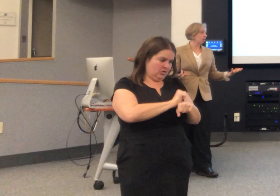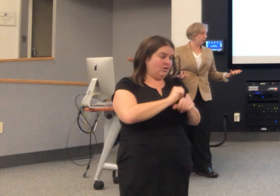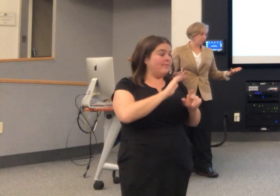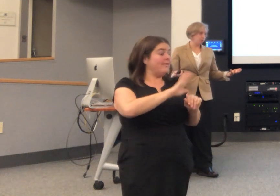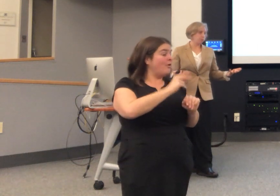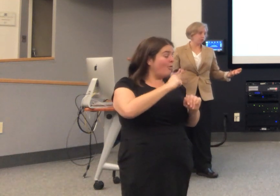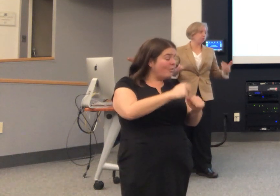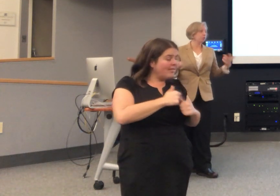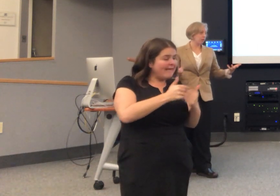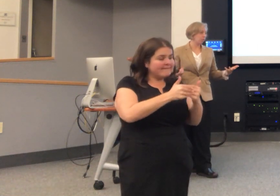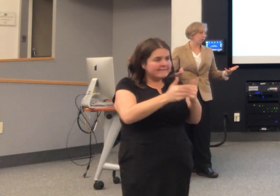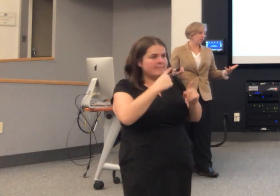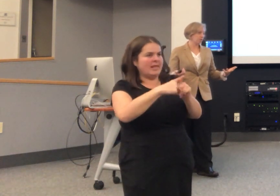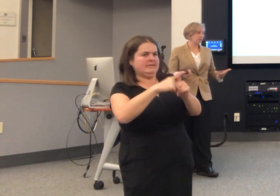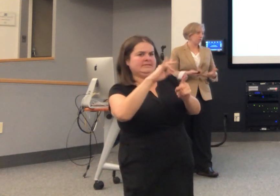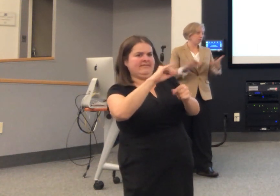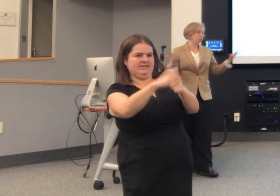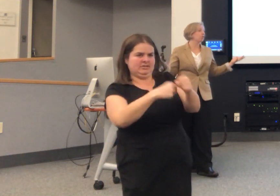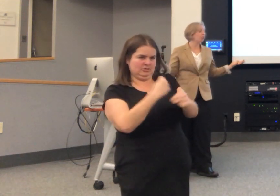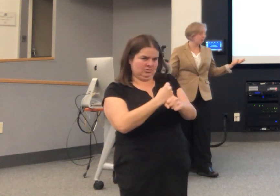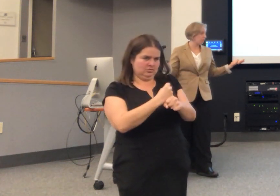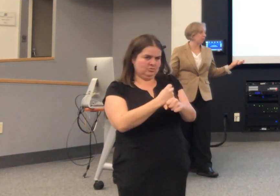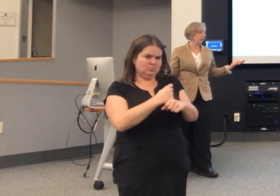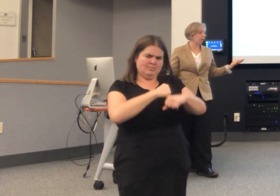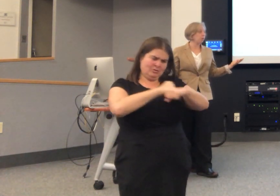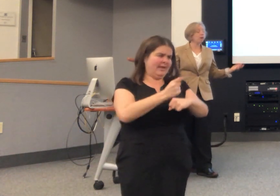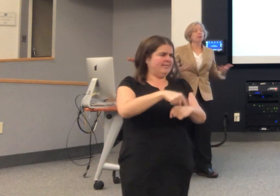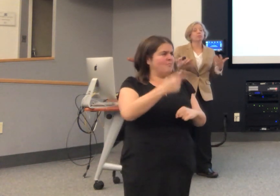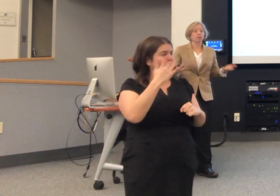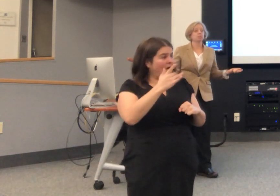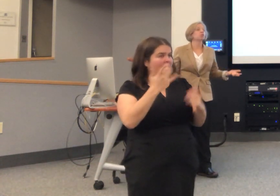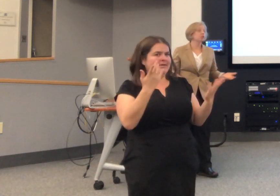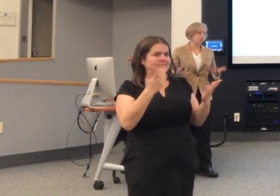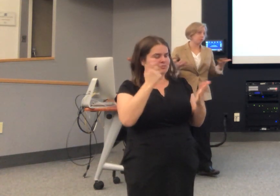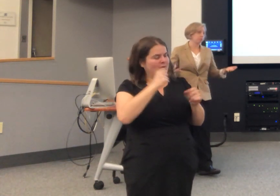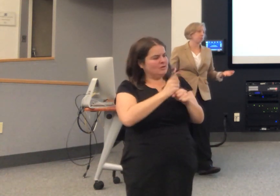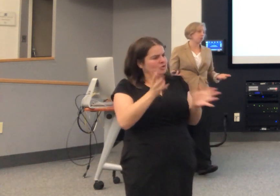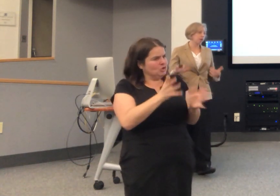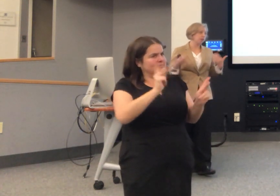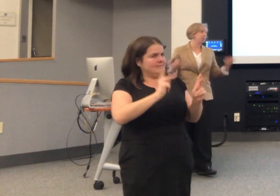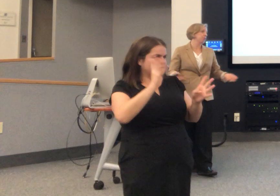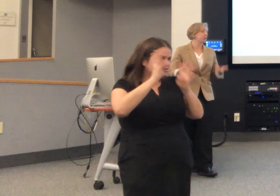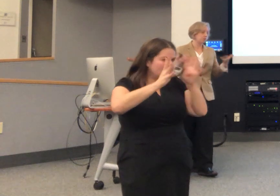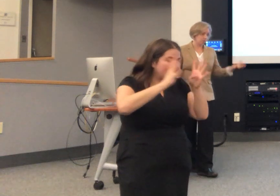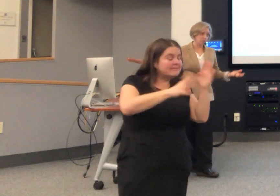encourage people to create works and if took all their rights away right away, it might discourage people from creating book,